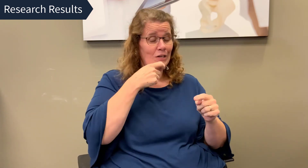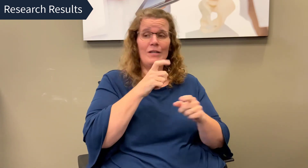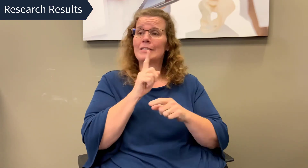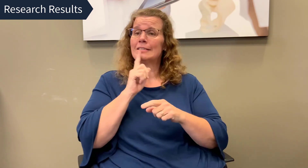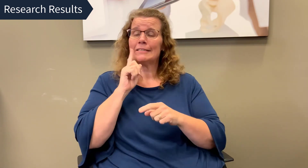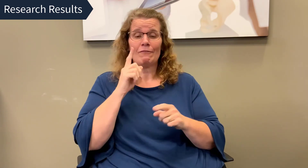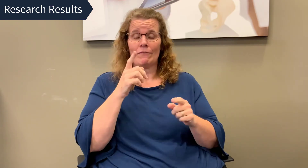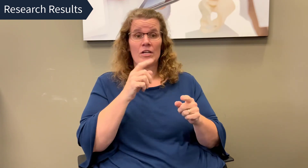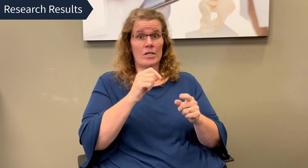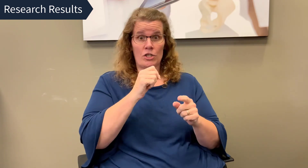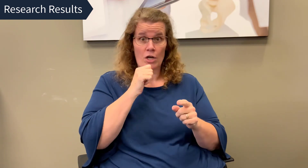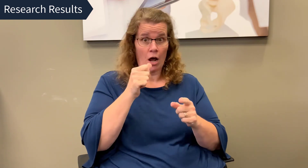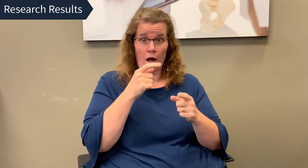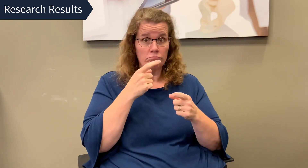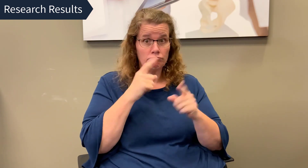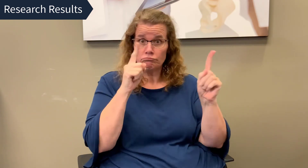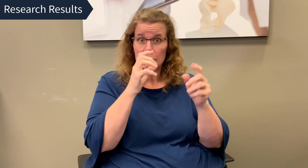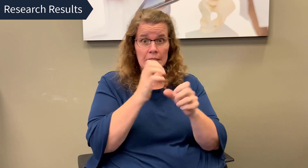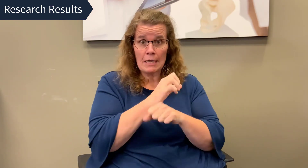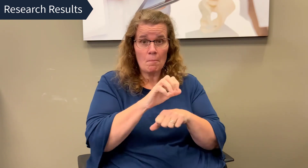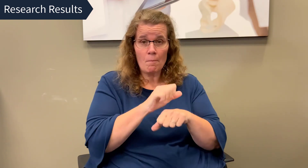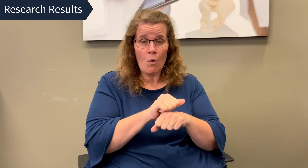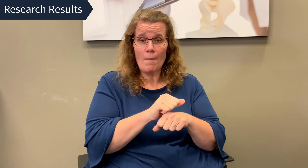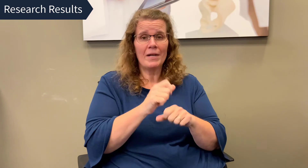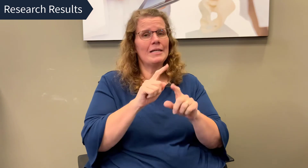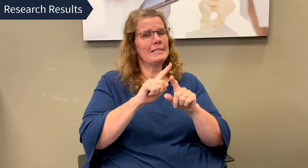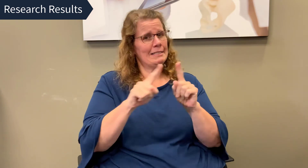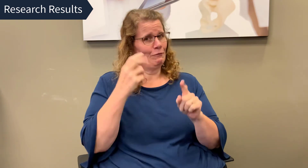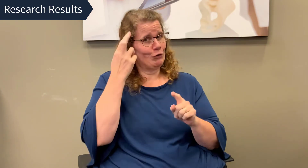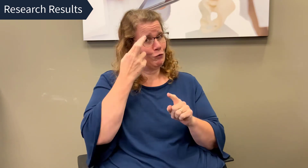patient appointments than deaf patients were. And when patients were